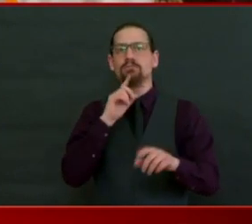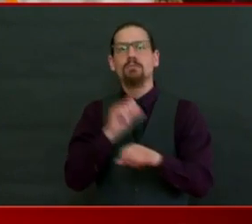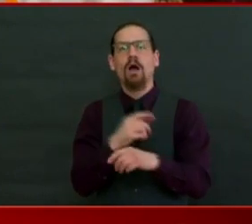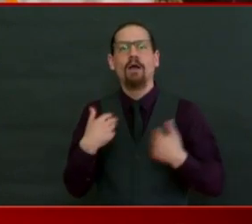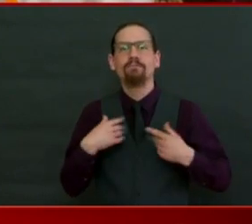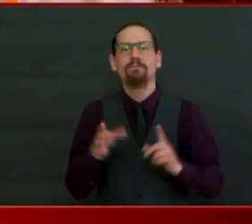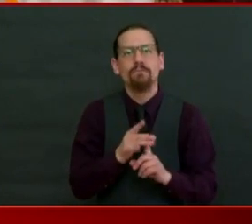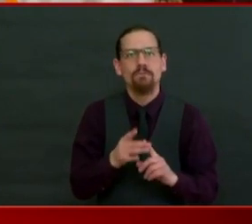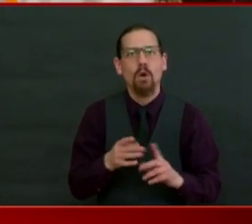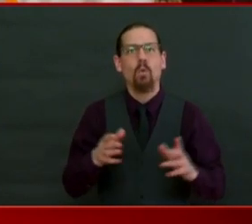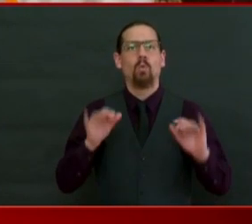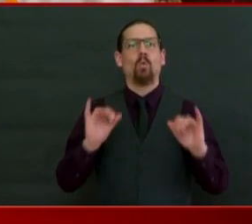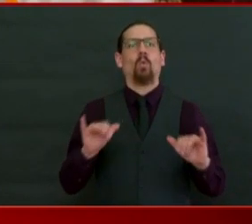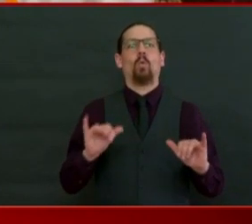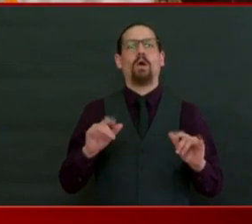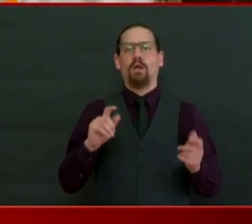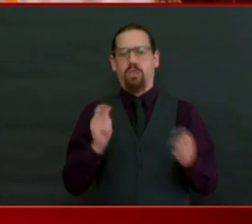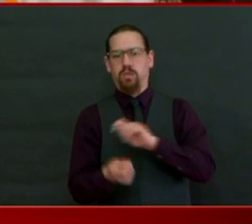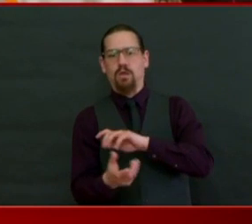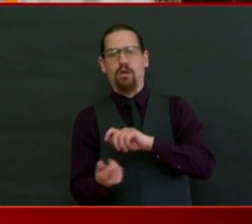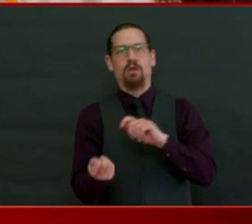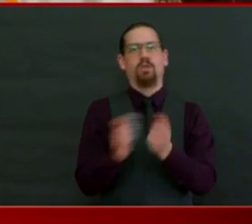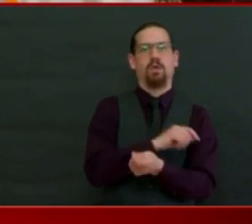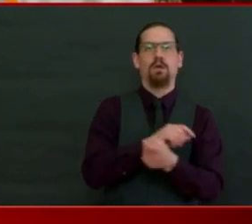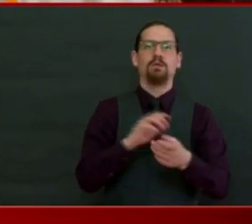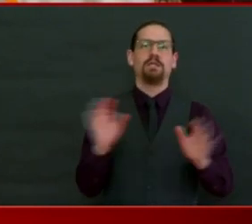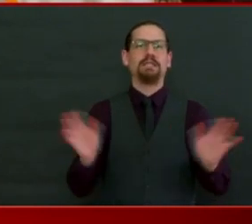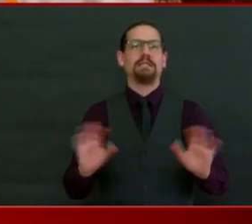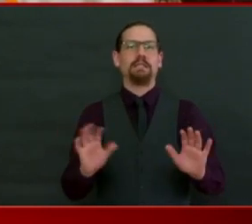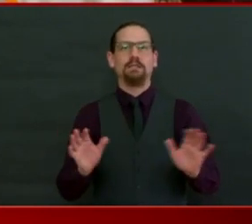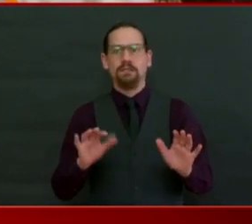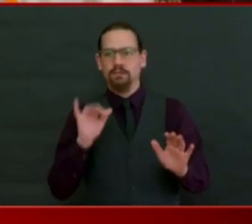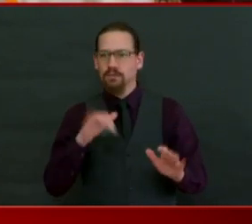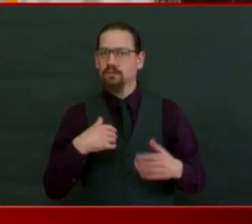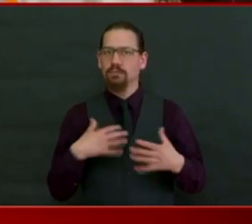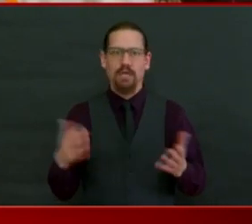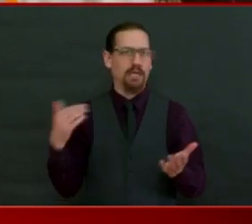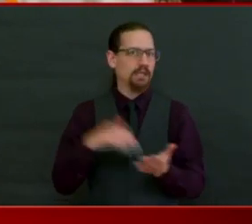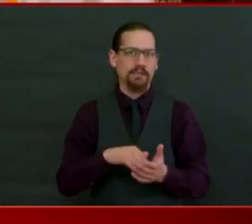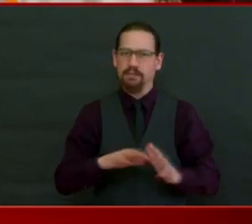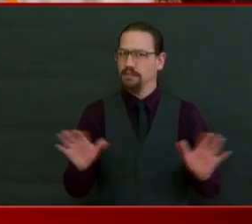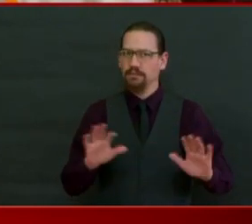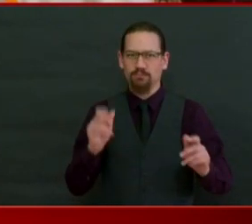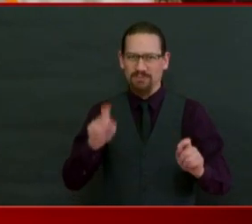TO KNOW THE ASPECTS OF THE TESTS, THAT